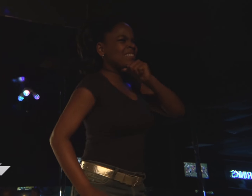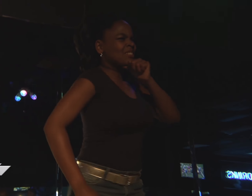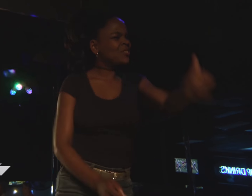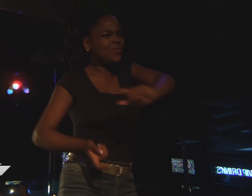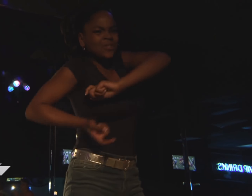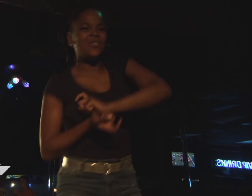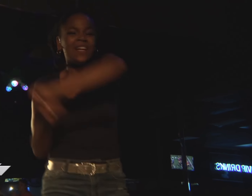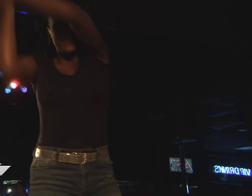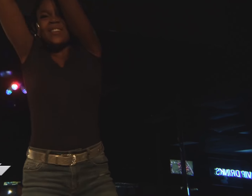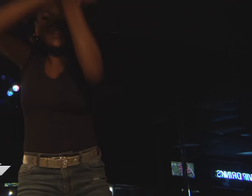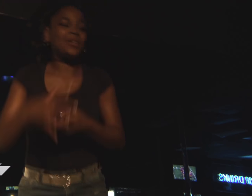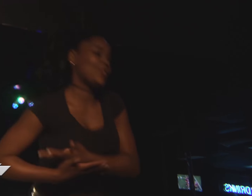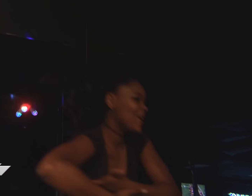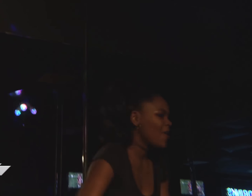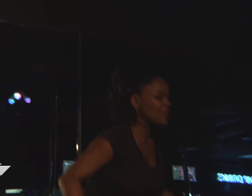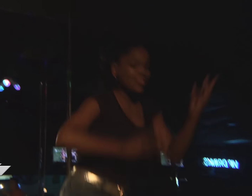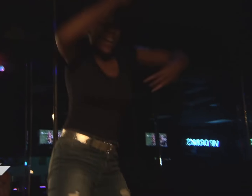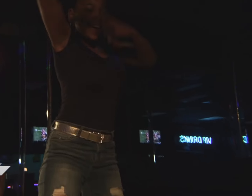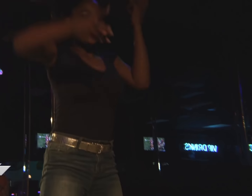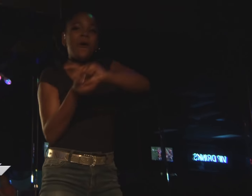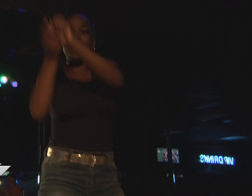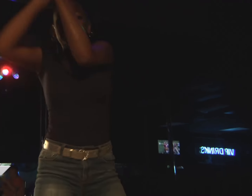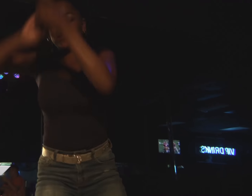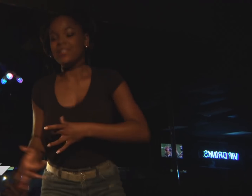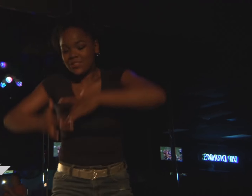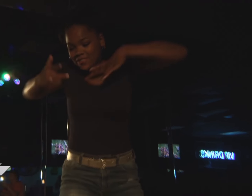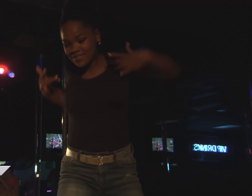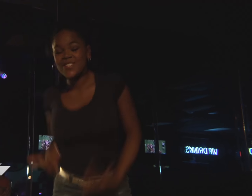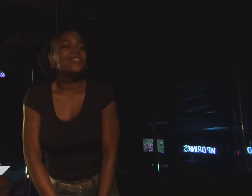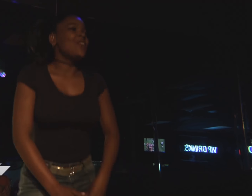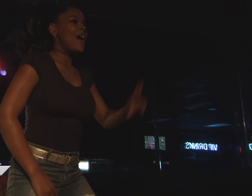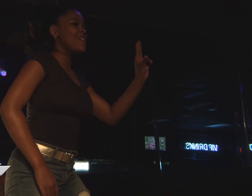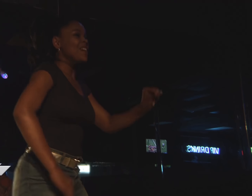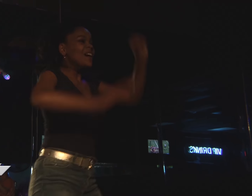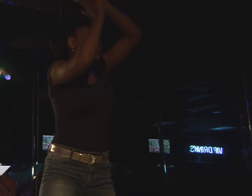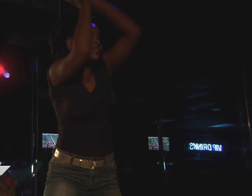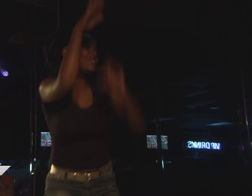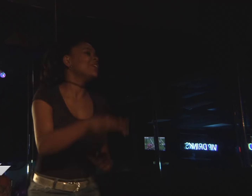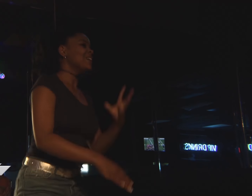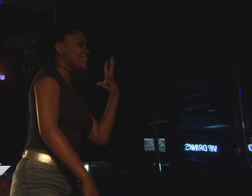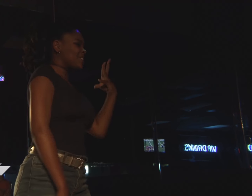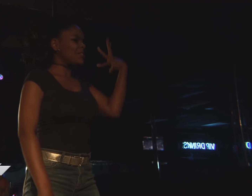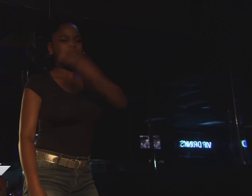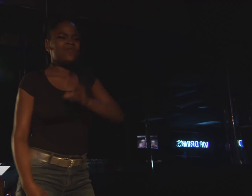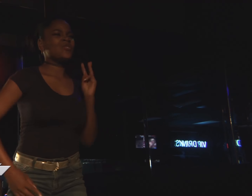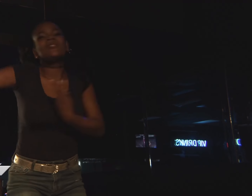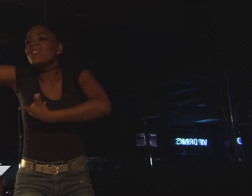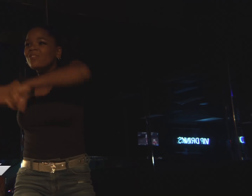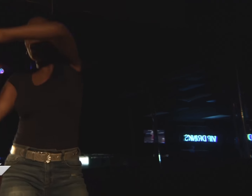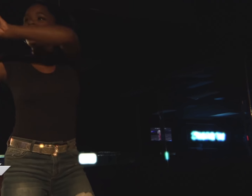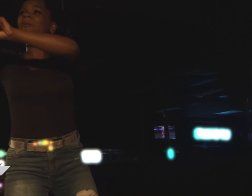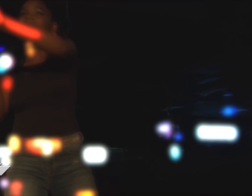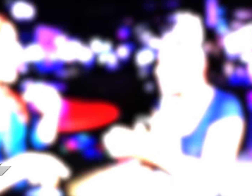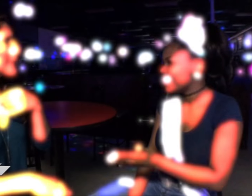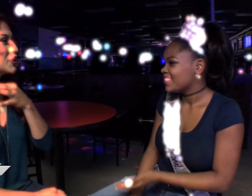You don't have to change a thing. The world could change it's heart. No scars to your beautiful.